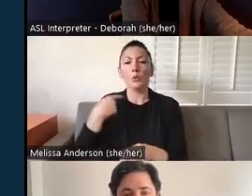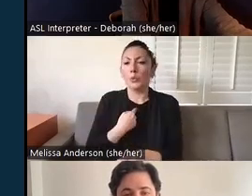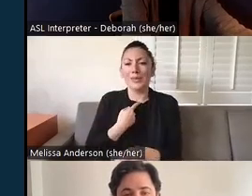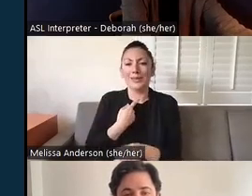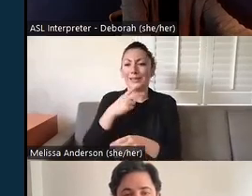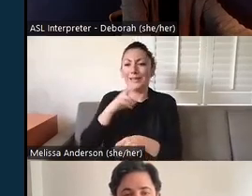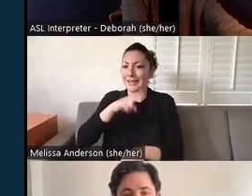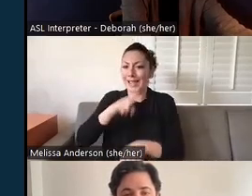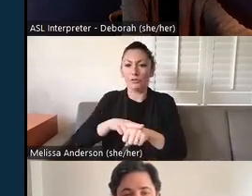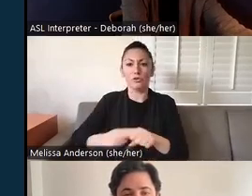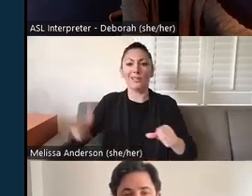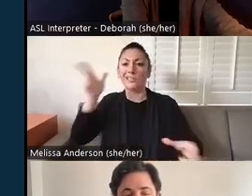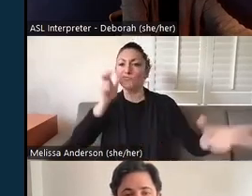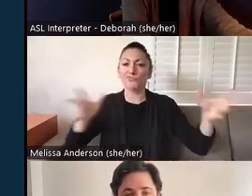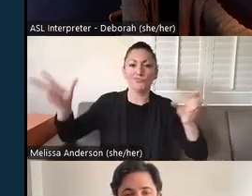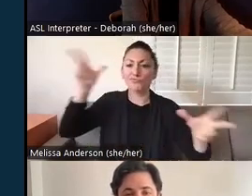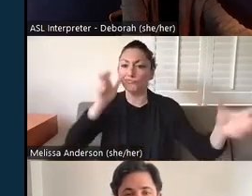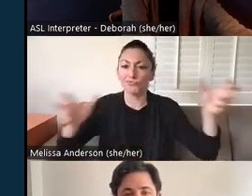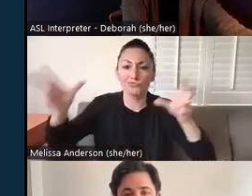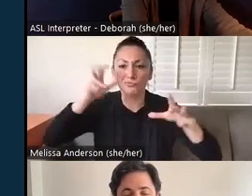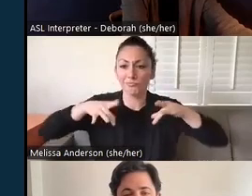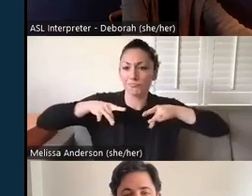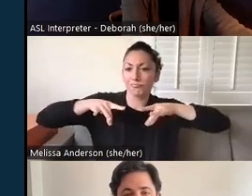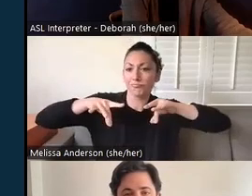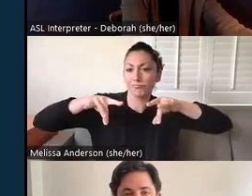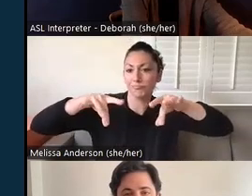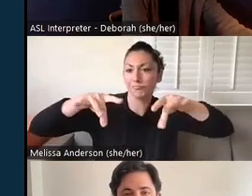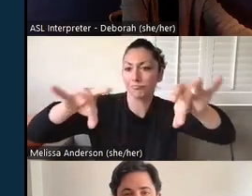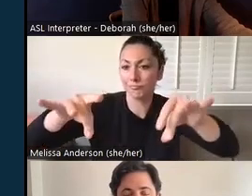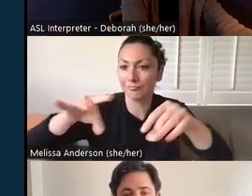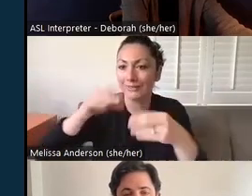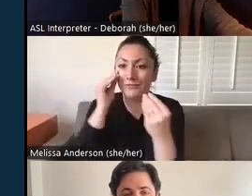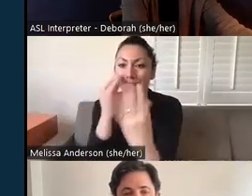As hearing people, we navigate the world and we naturally acquire information. We pick it up, pick